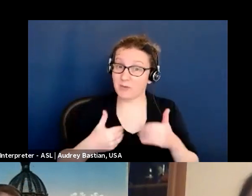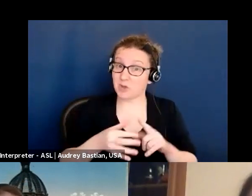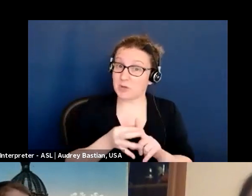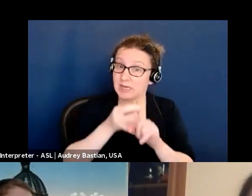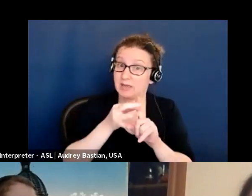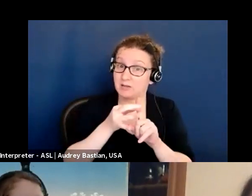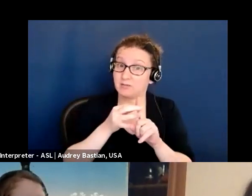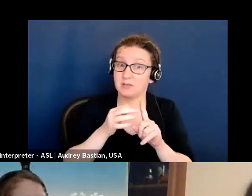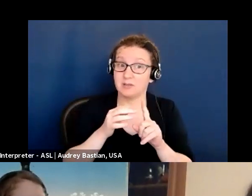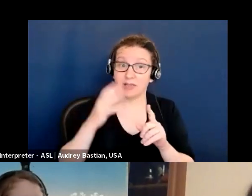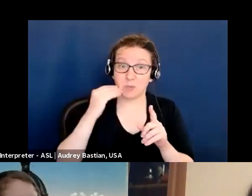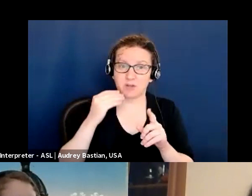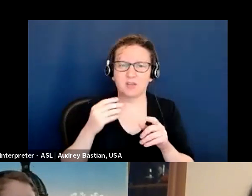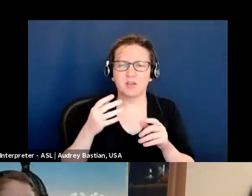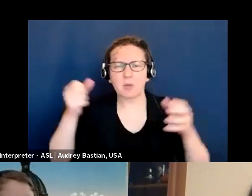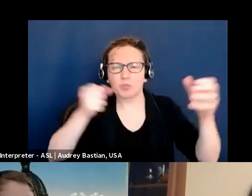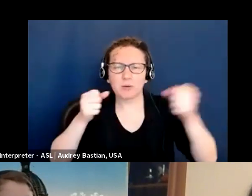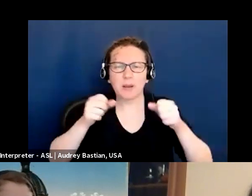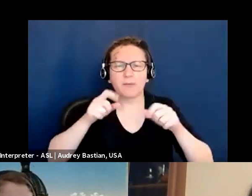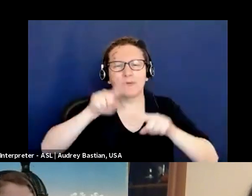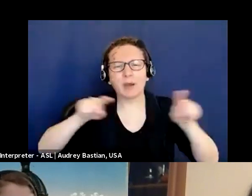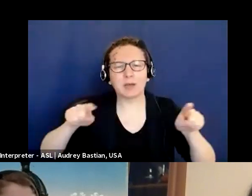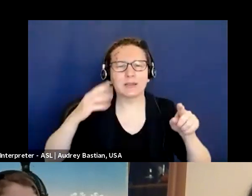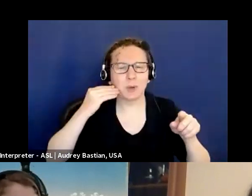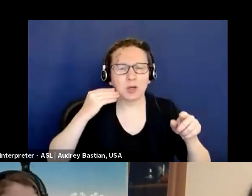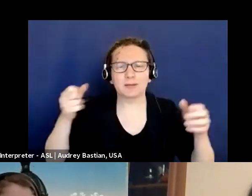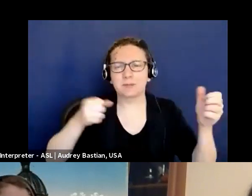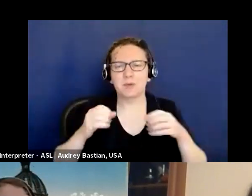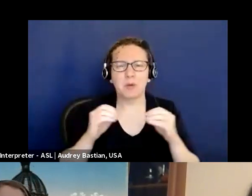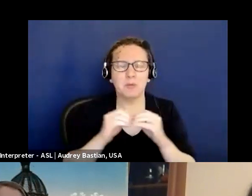varied experiences to be on these programs, to make a richer experience for everyone.